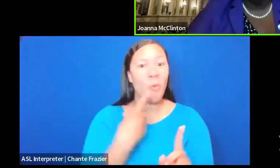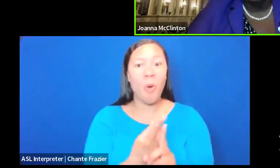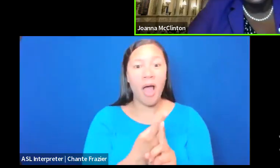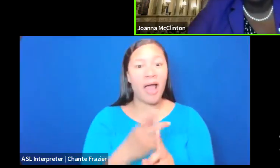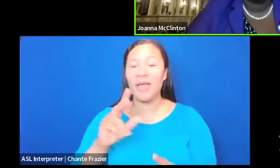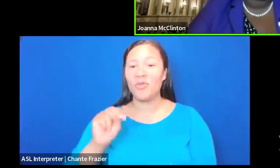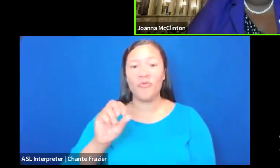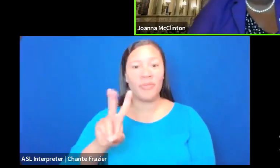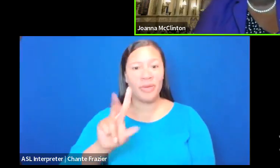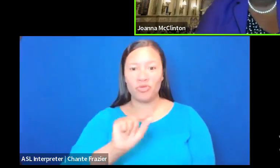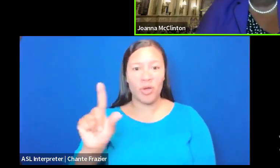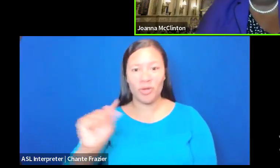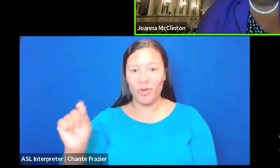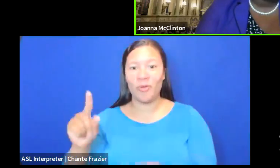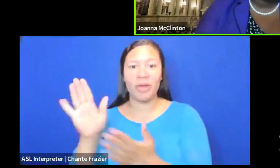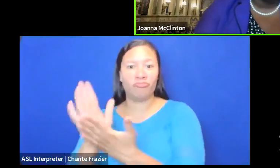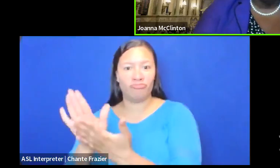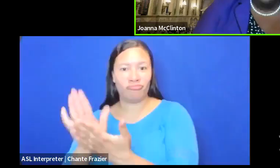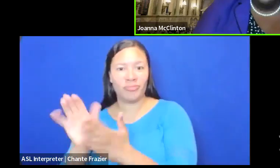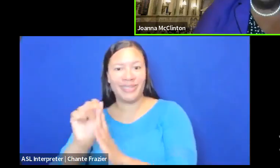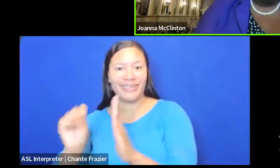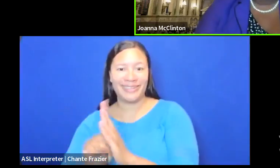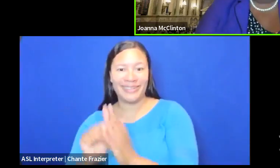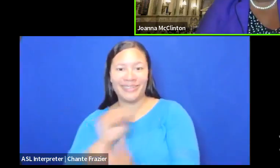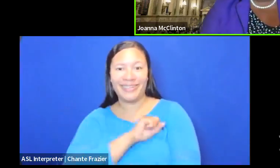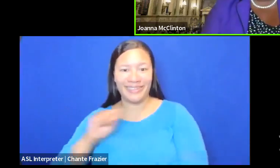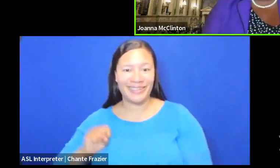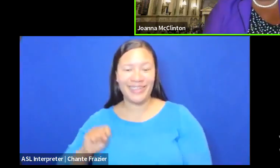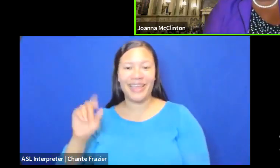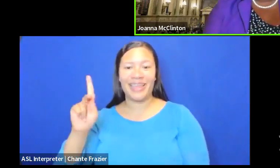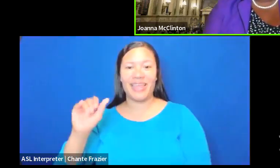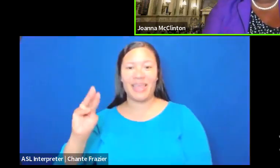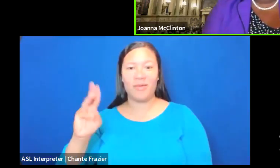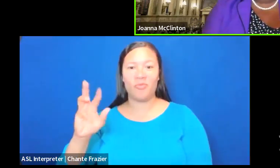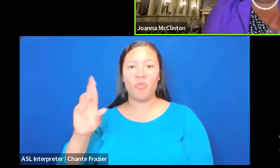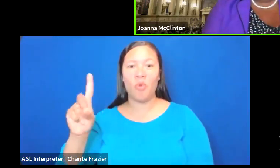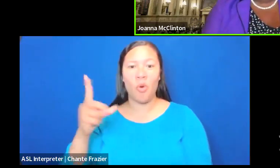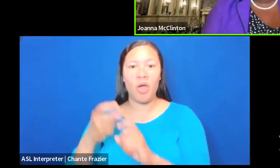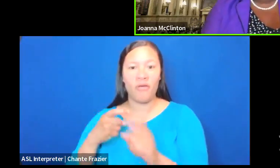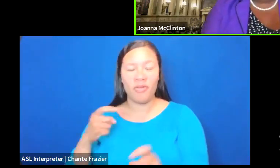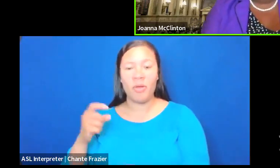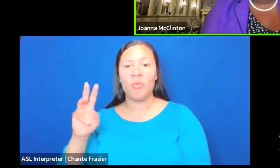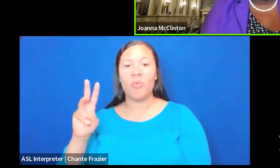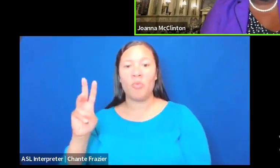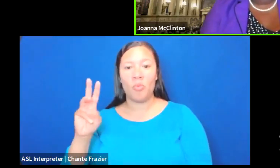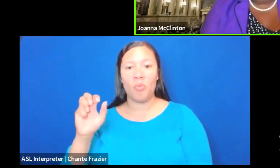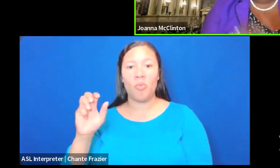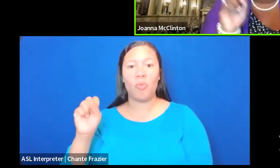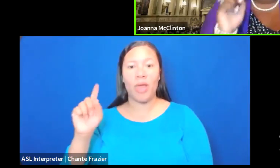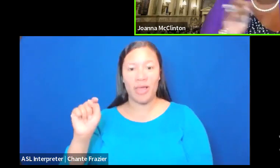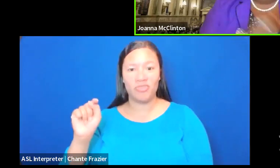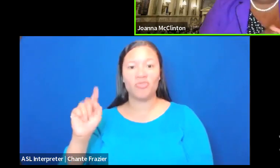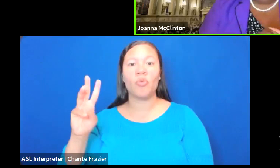in the state Senate. We have so many ways to go as it results in our public officials and women getting opportunities to lead and I'm